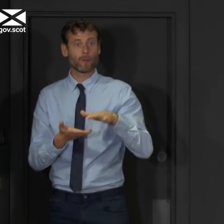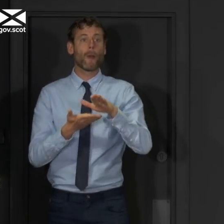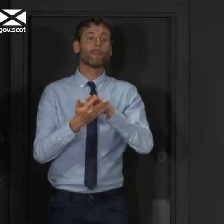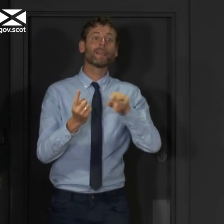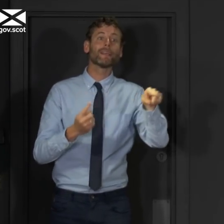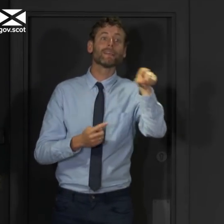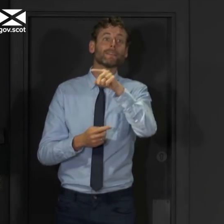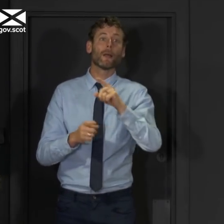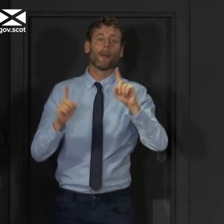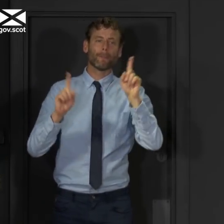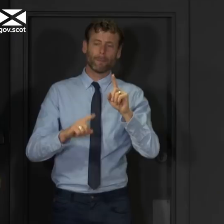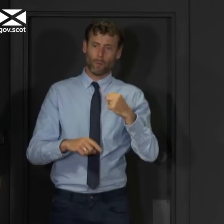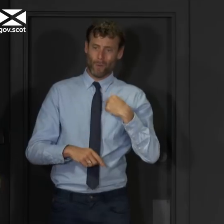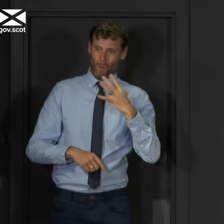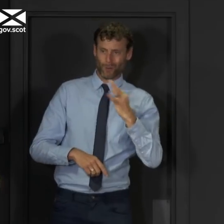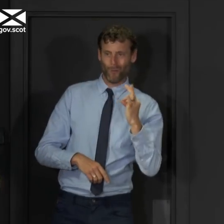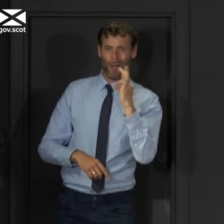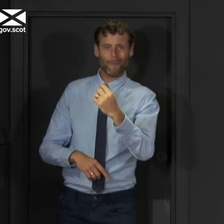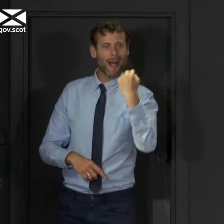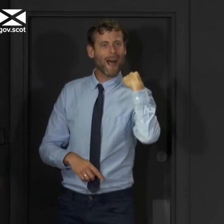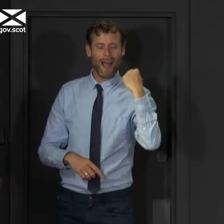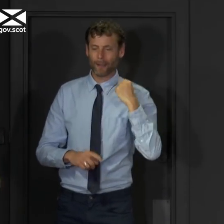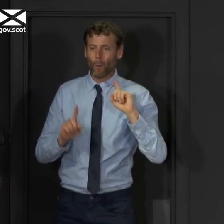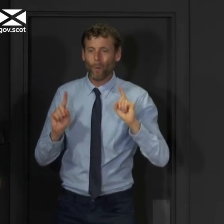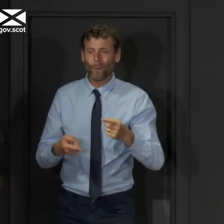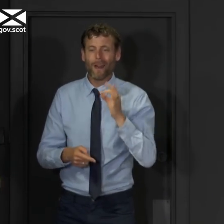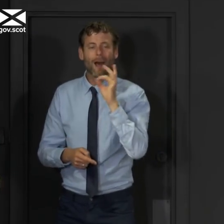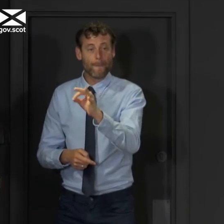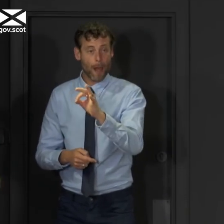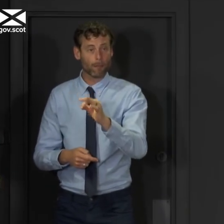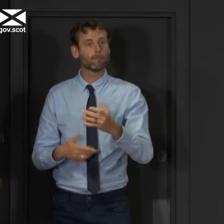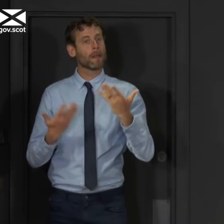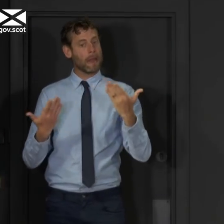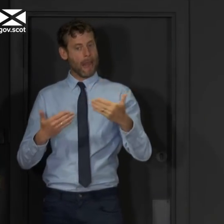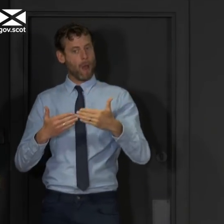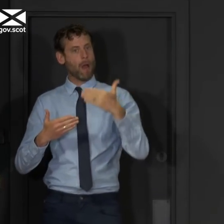are able to move into new homes in the future, and also that we are to provide a bit more